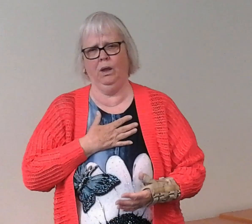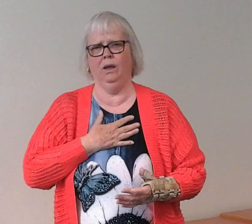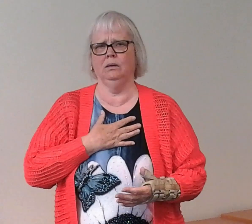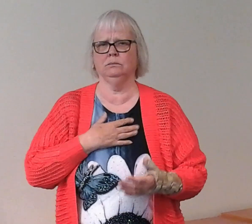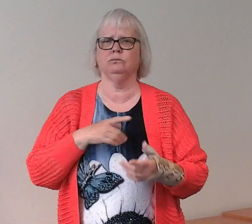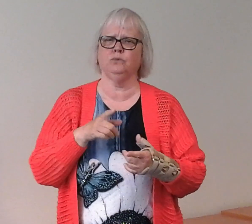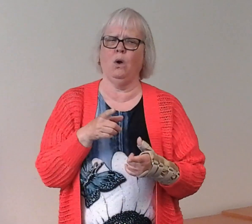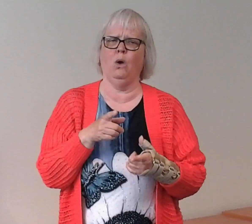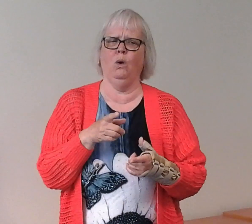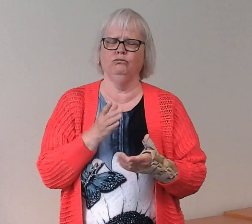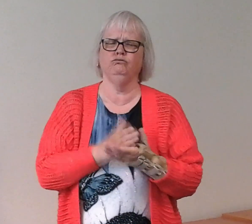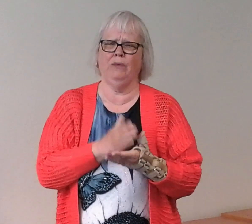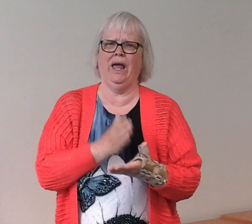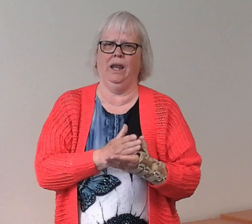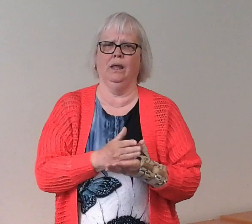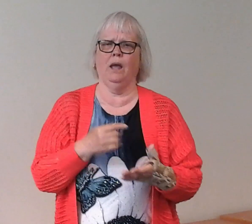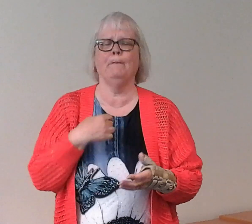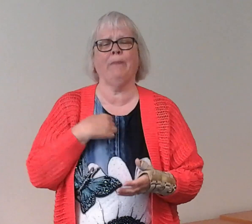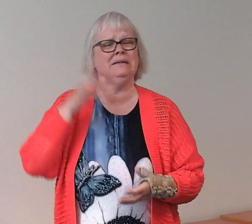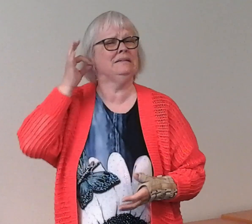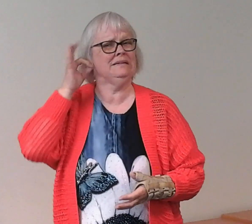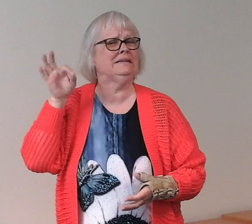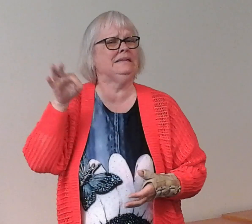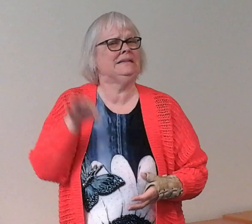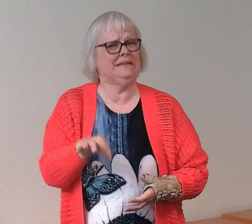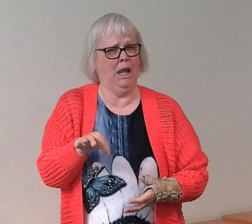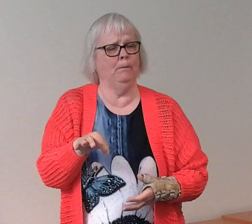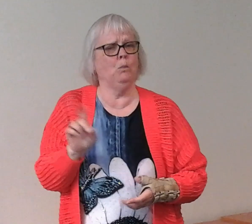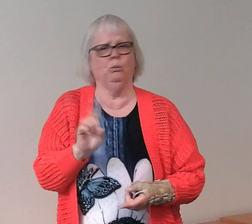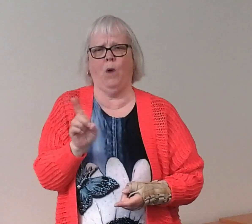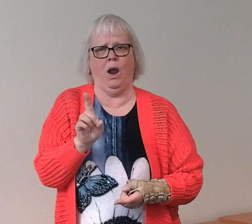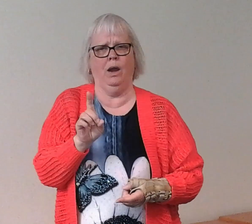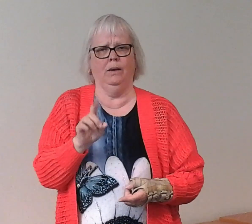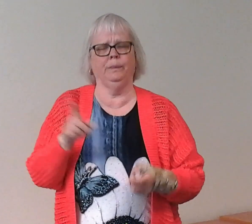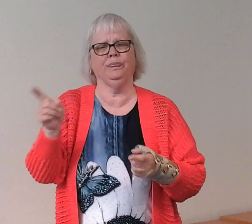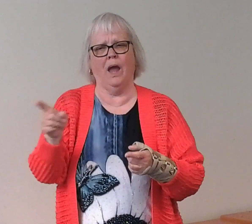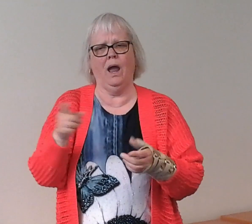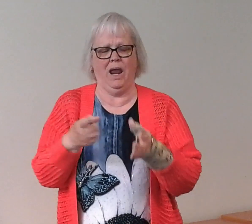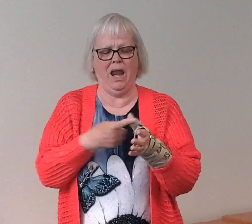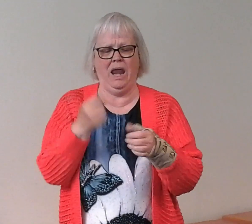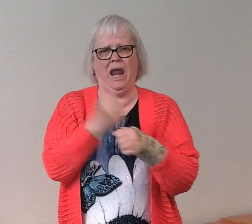she was quite out of breath and flustered by this. Really my tip is that